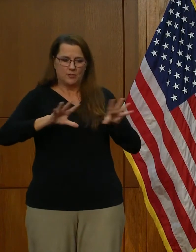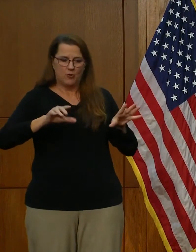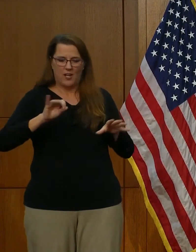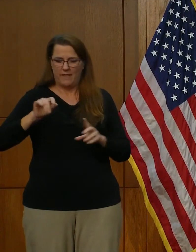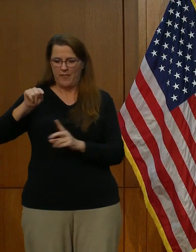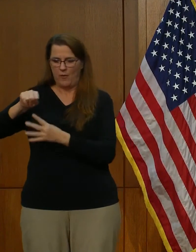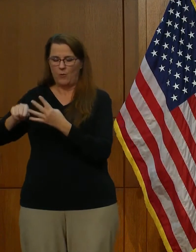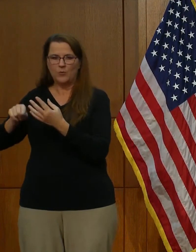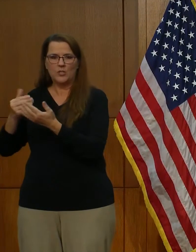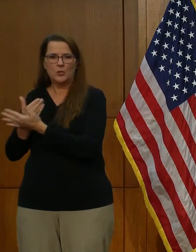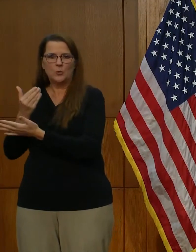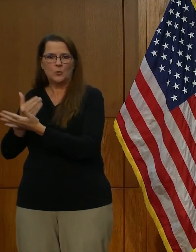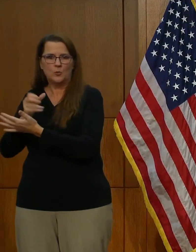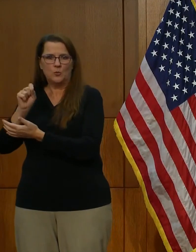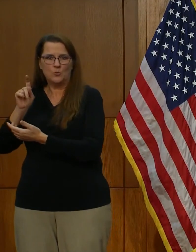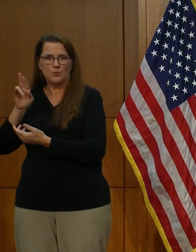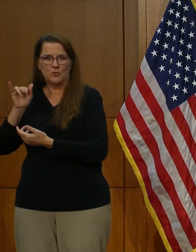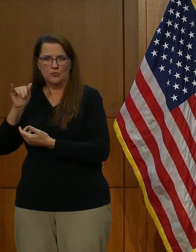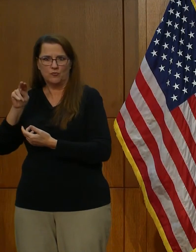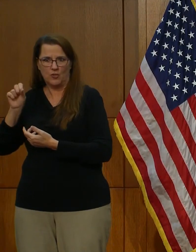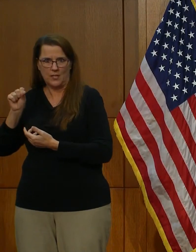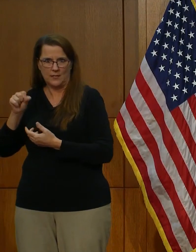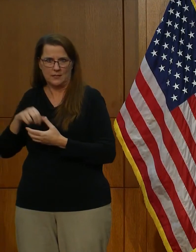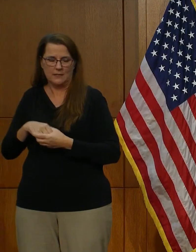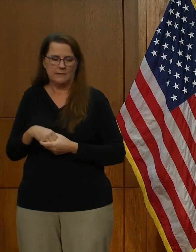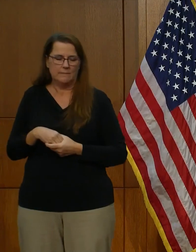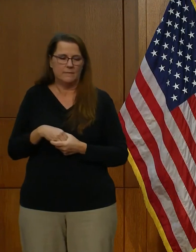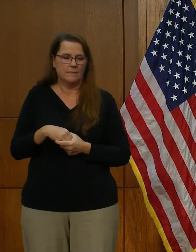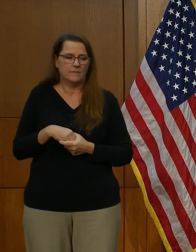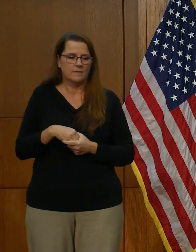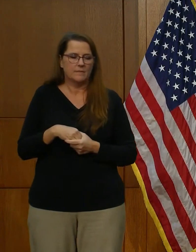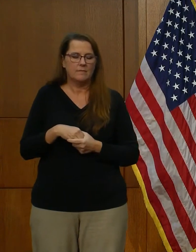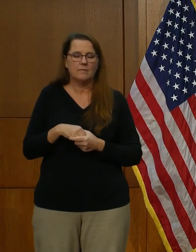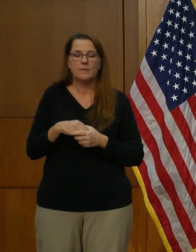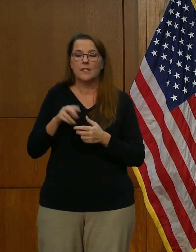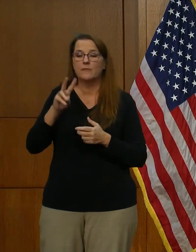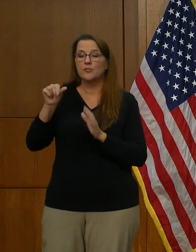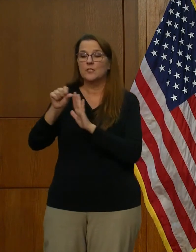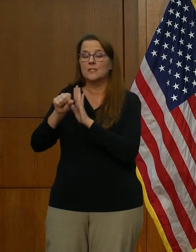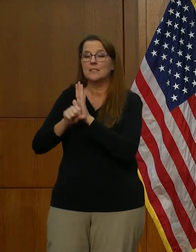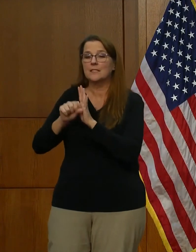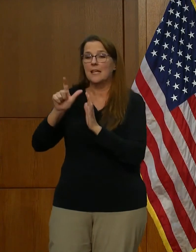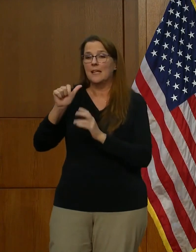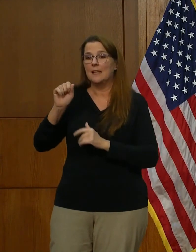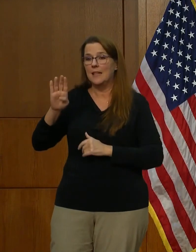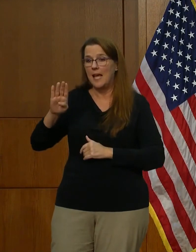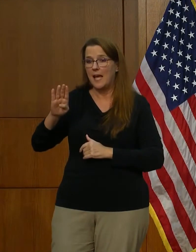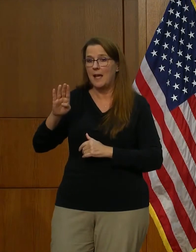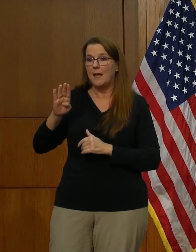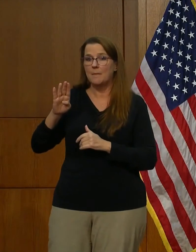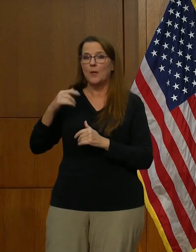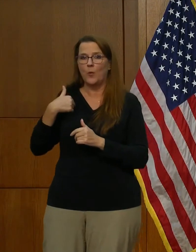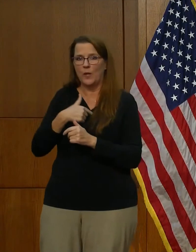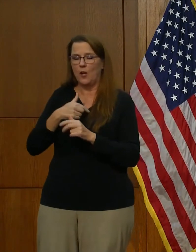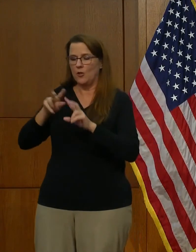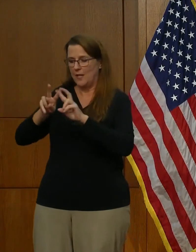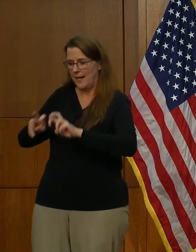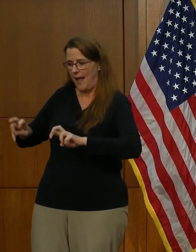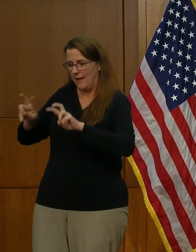ARE IN THE COMMONWEALTH. THE